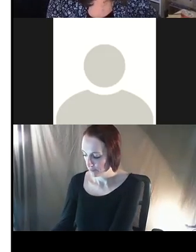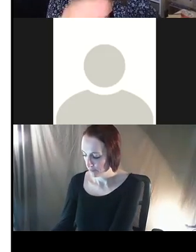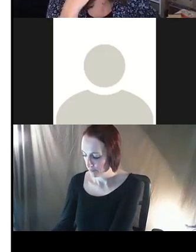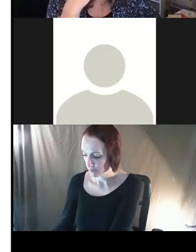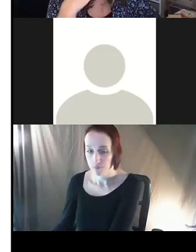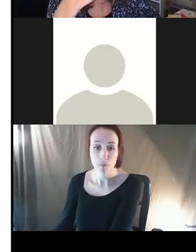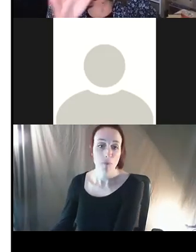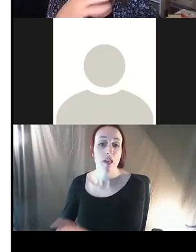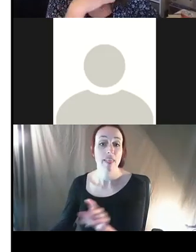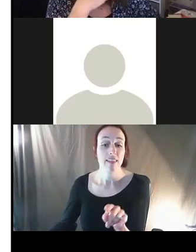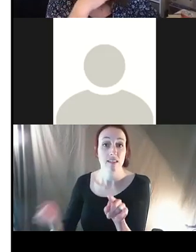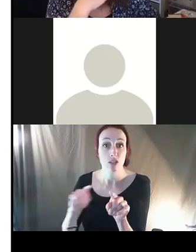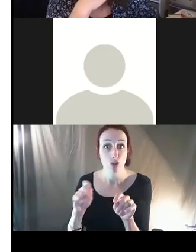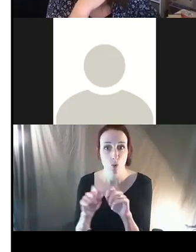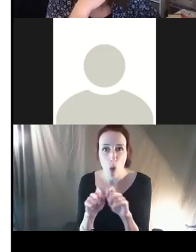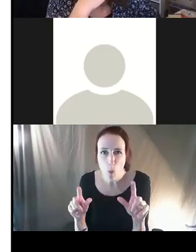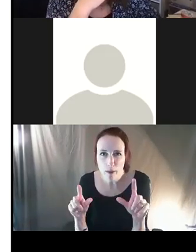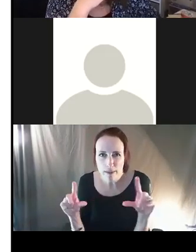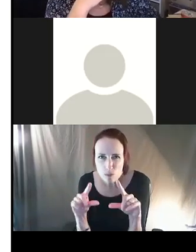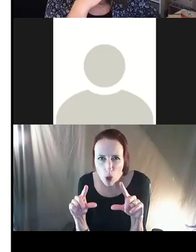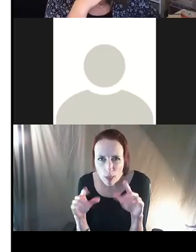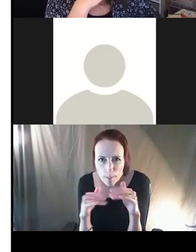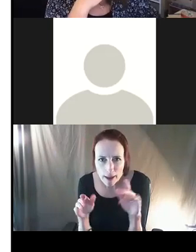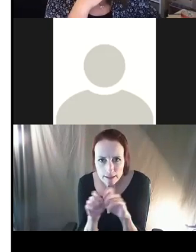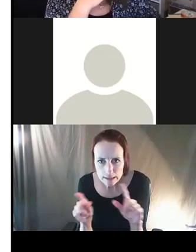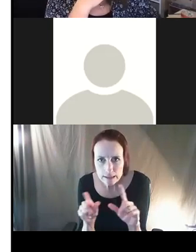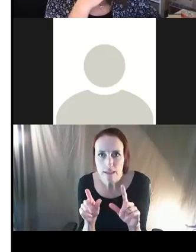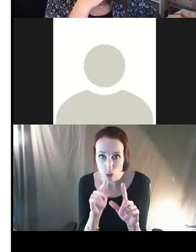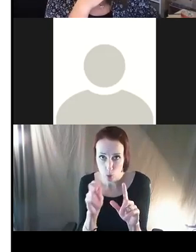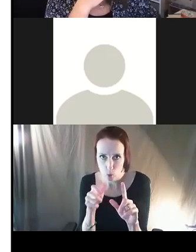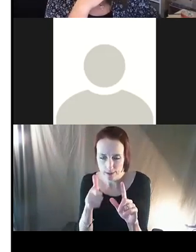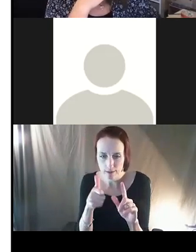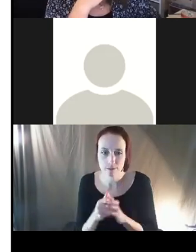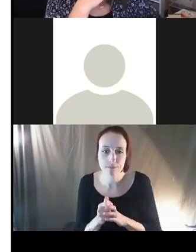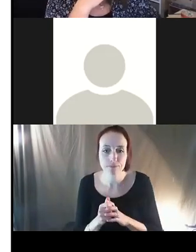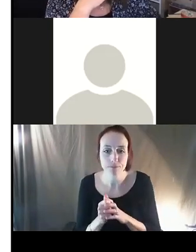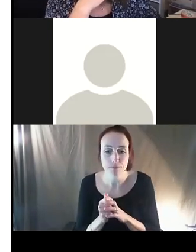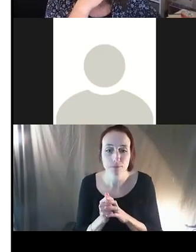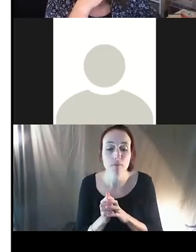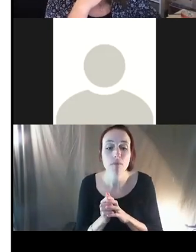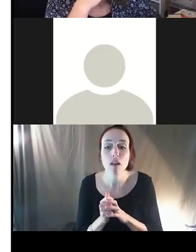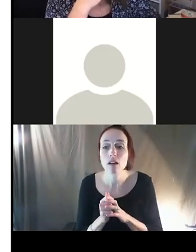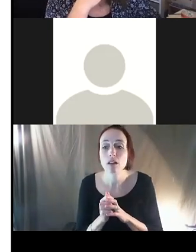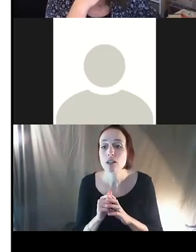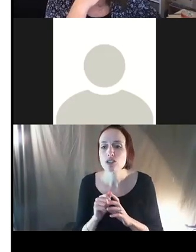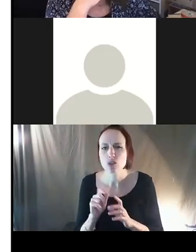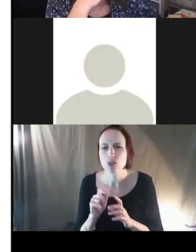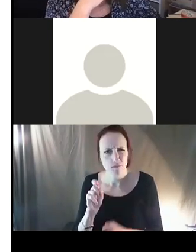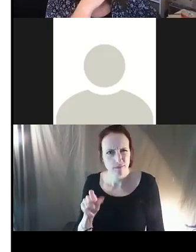The first question I want to ask is, Jennie, when you are writing an article, what grade level